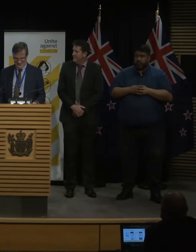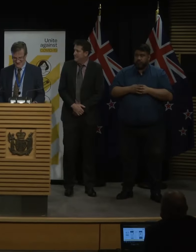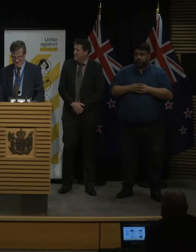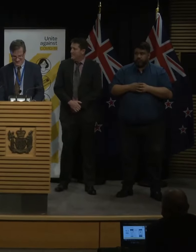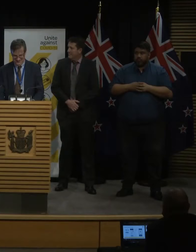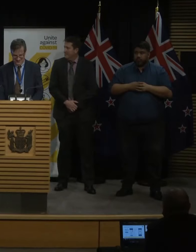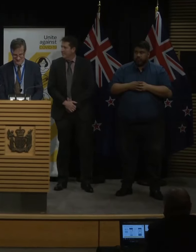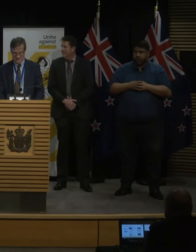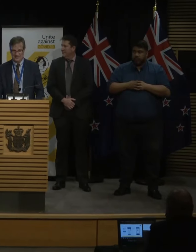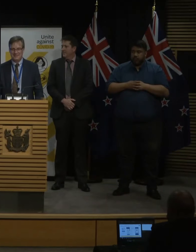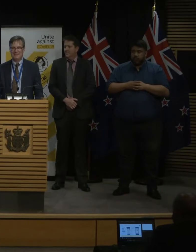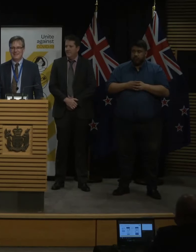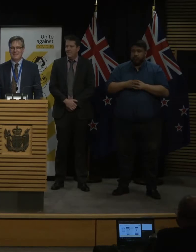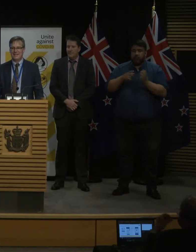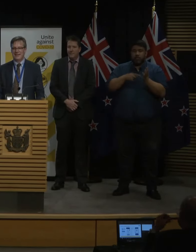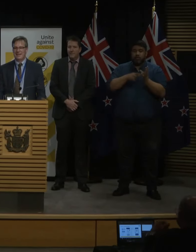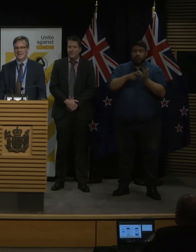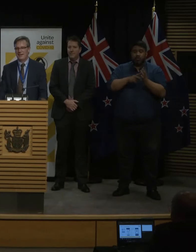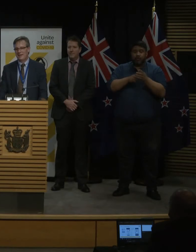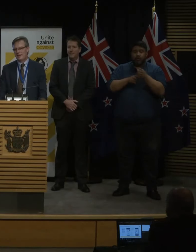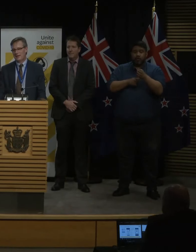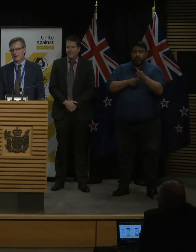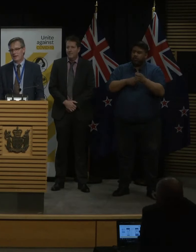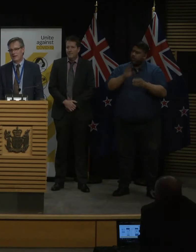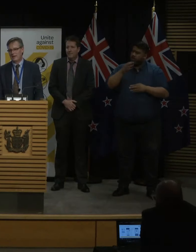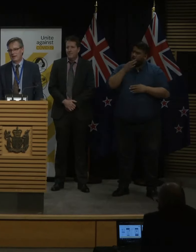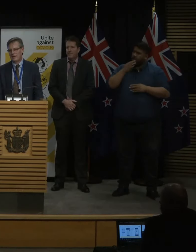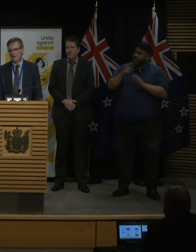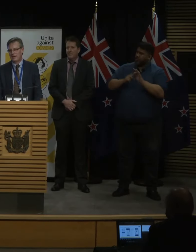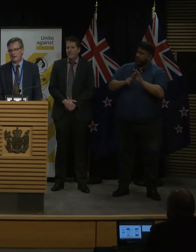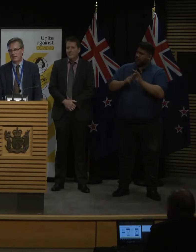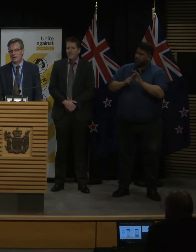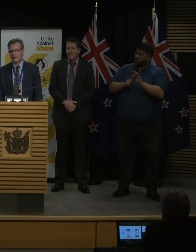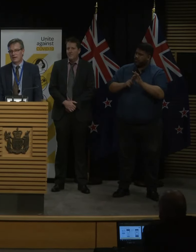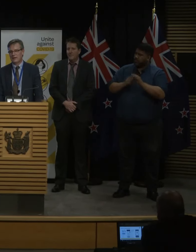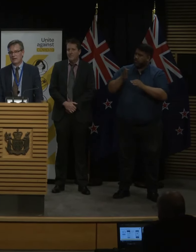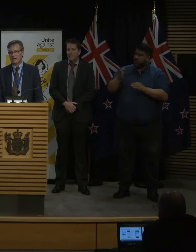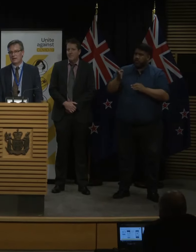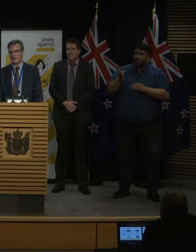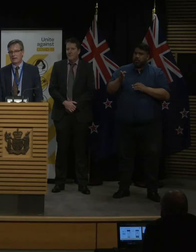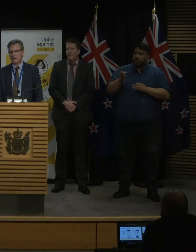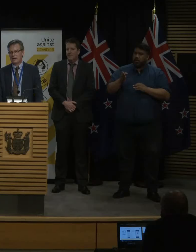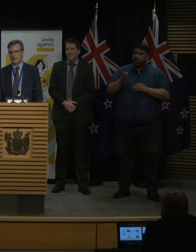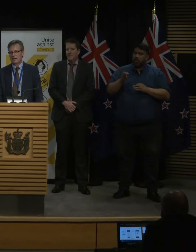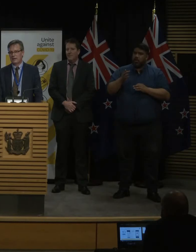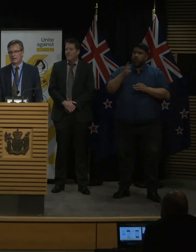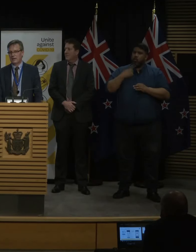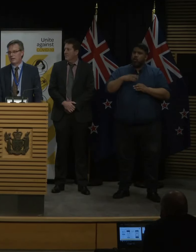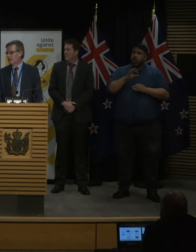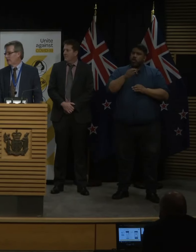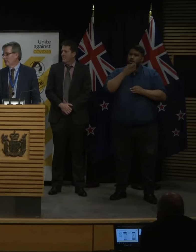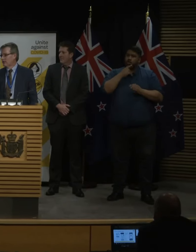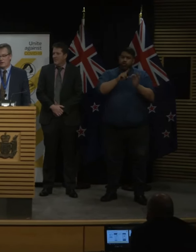some questions. I will moderate on behalf of